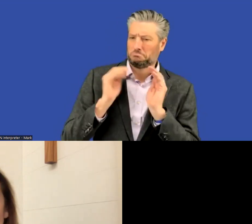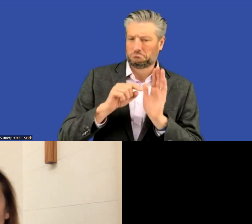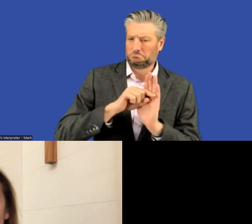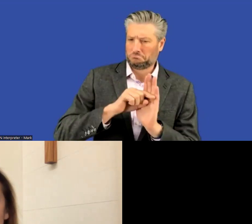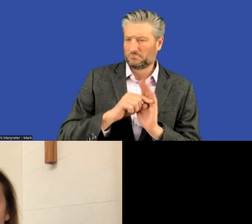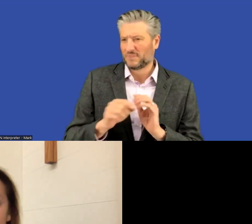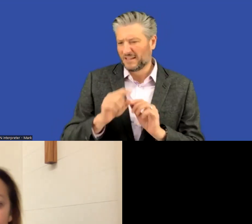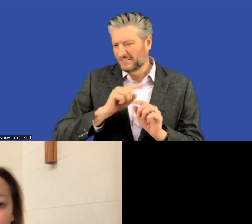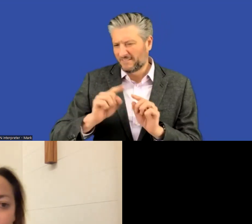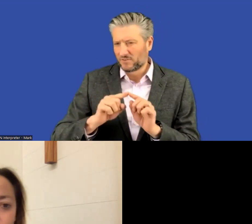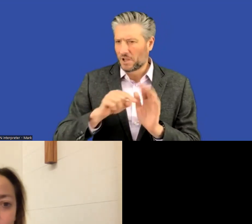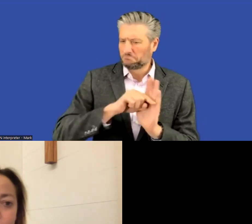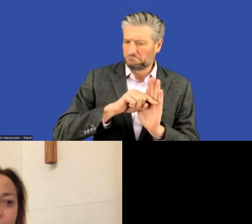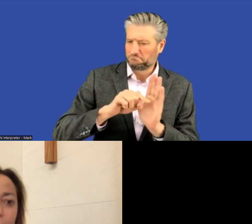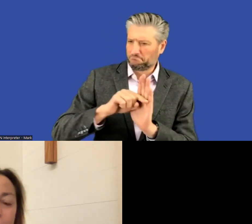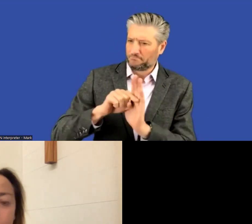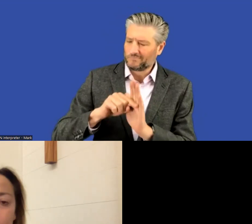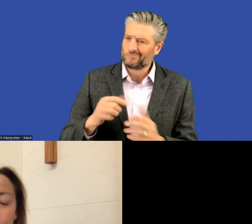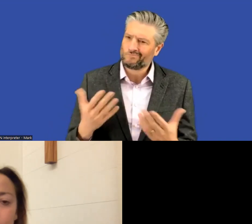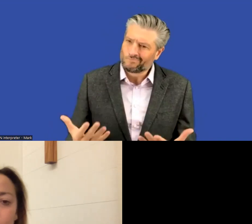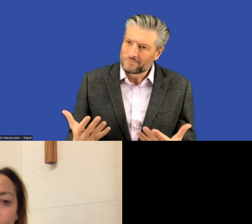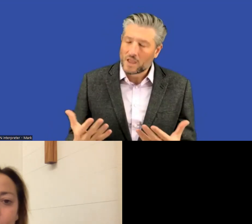So we just have a very short period of time.